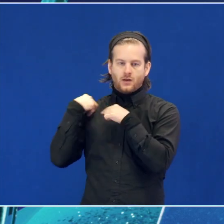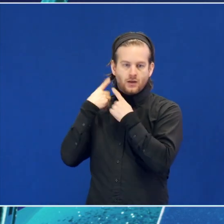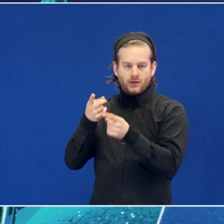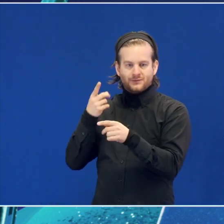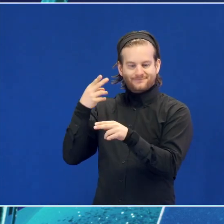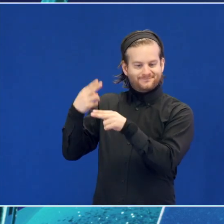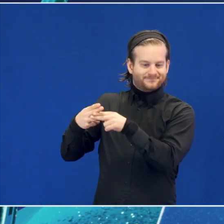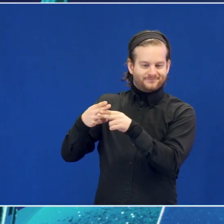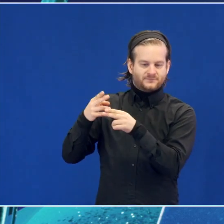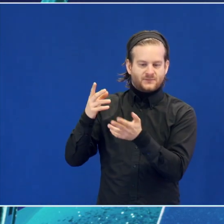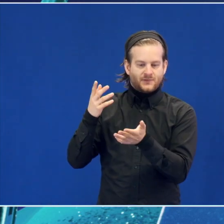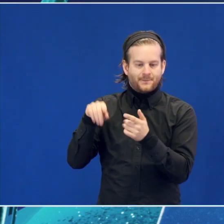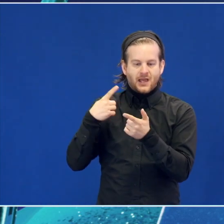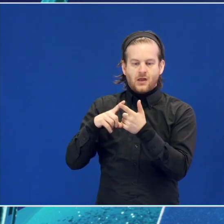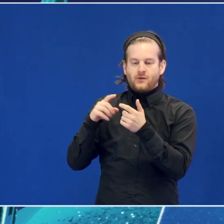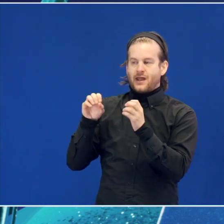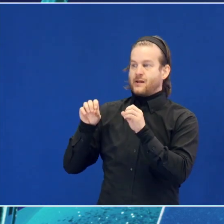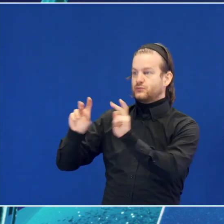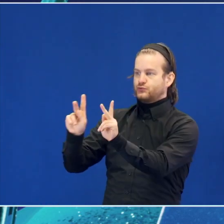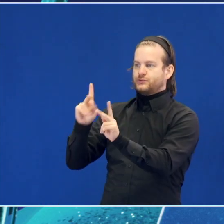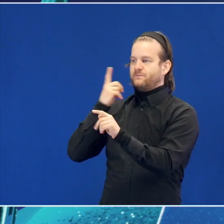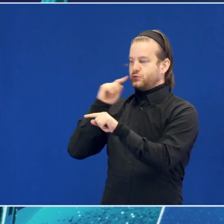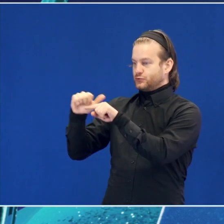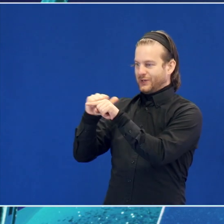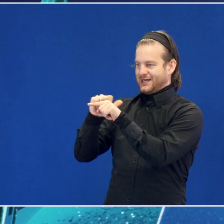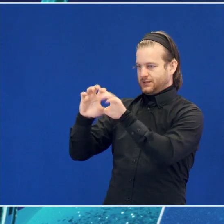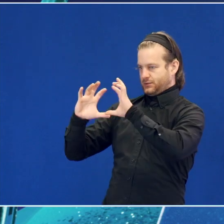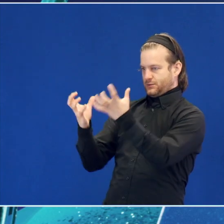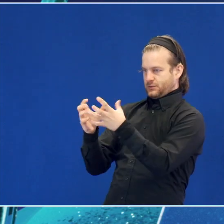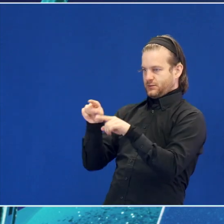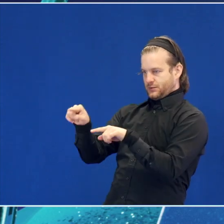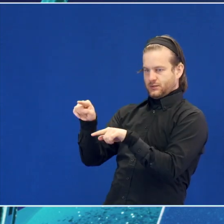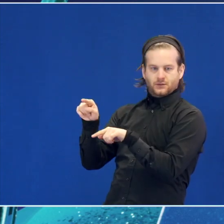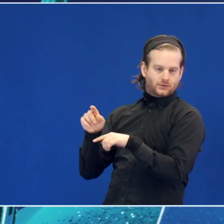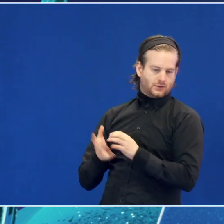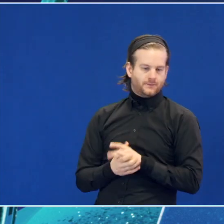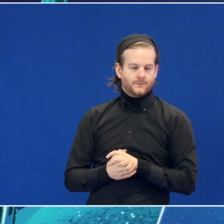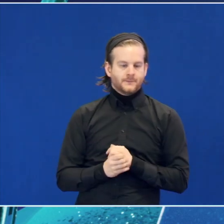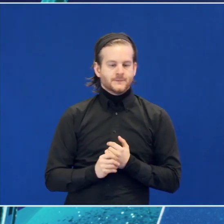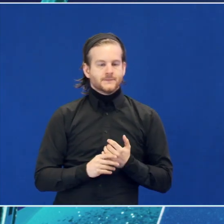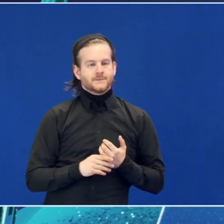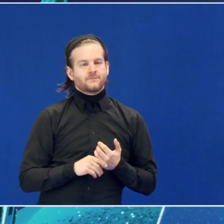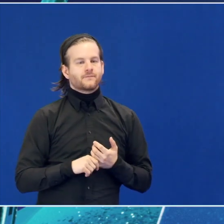I was wondering if you could talk to those. Yeah, sure. So recently in the last few months, six months ago,